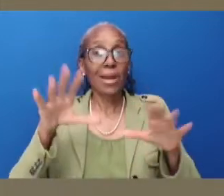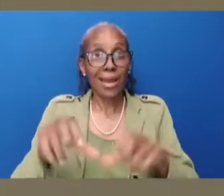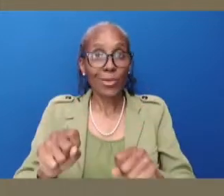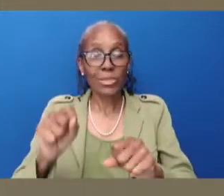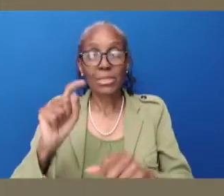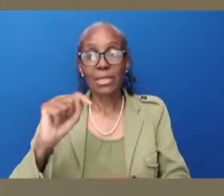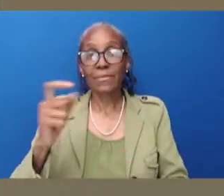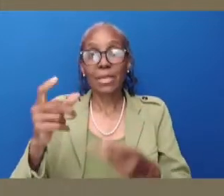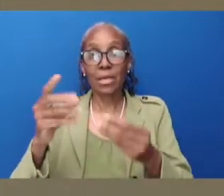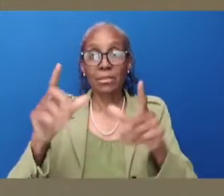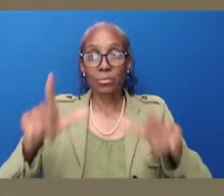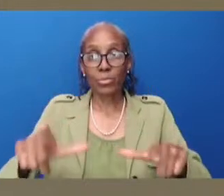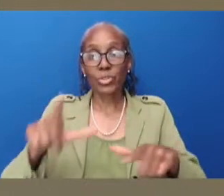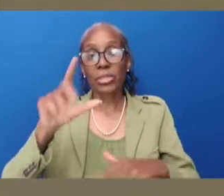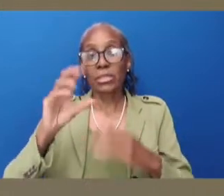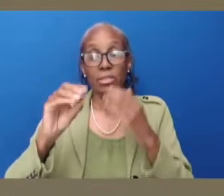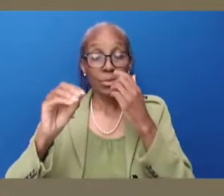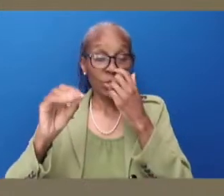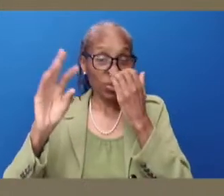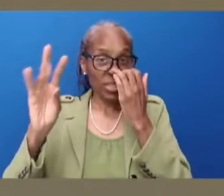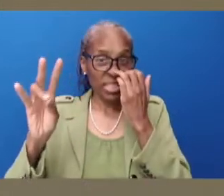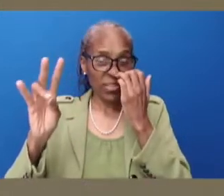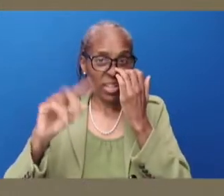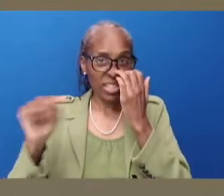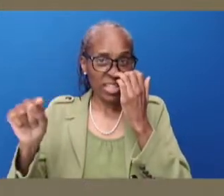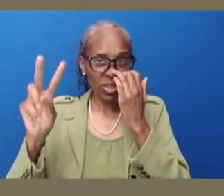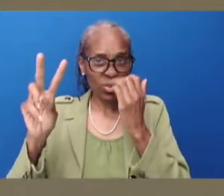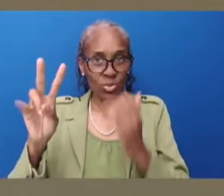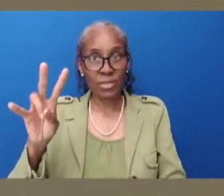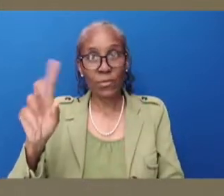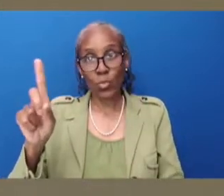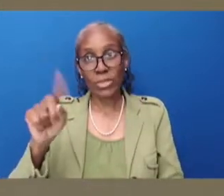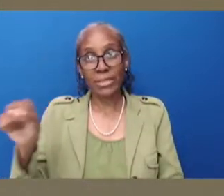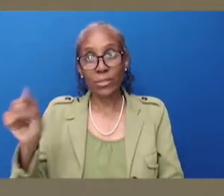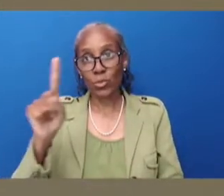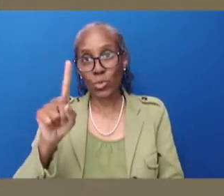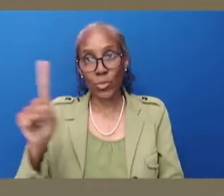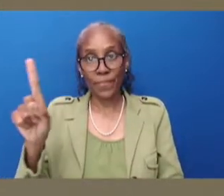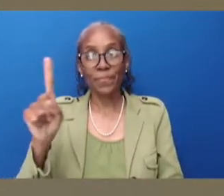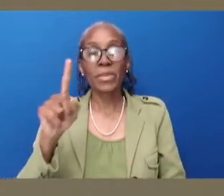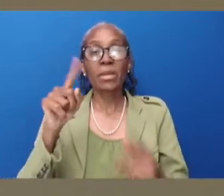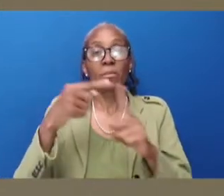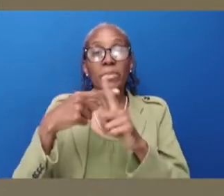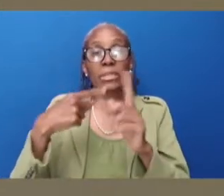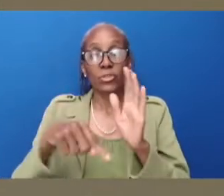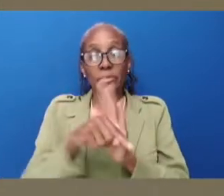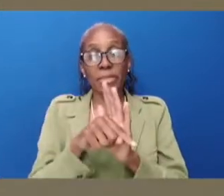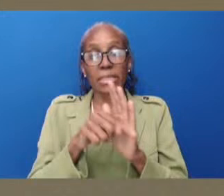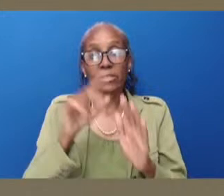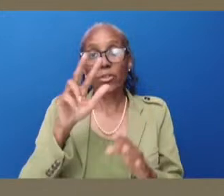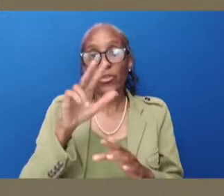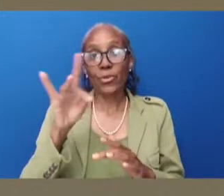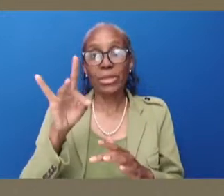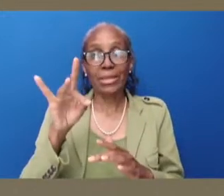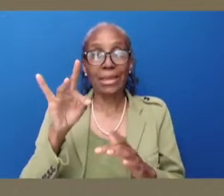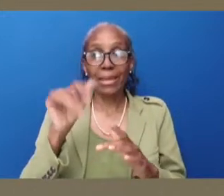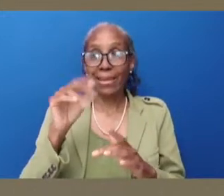NEGOTIATE AND EXECUTE ALL